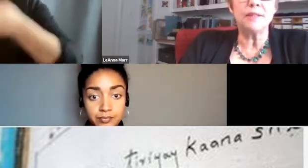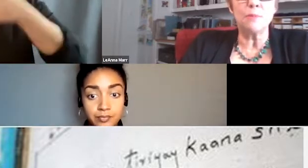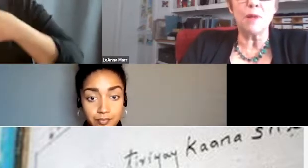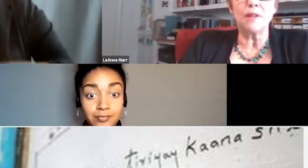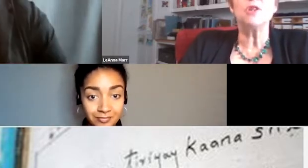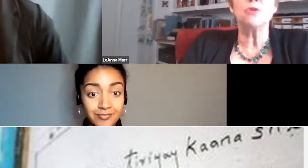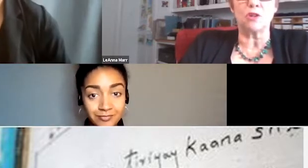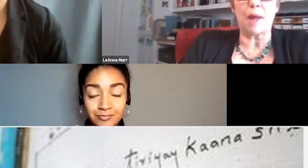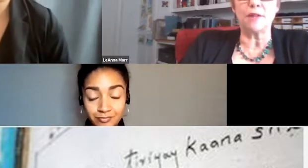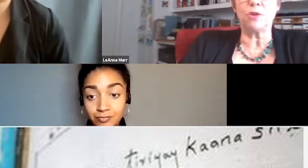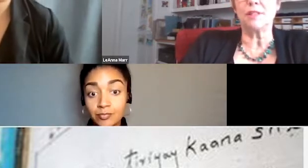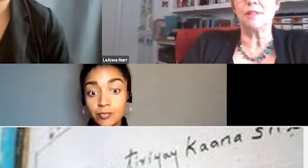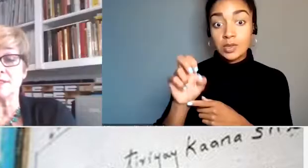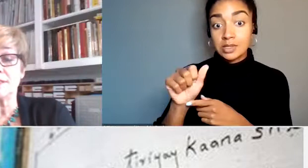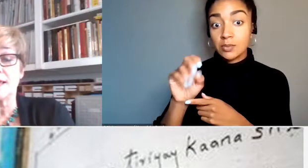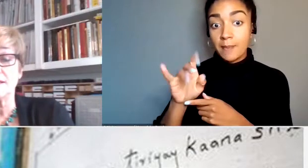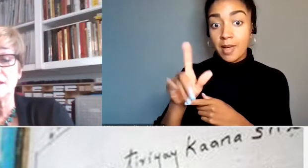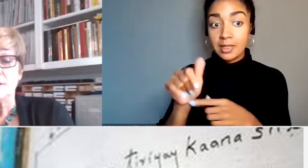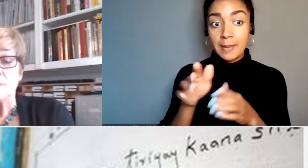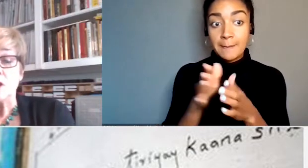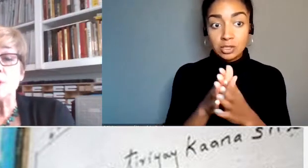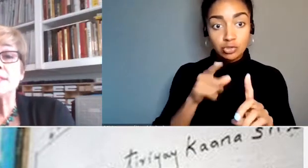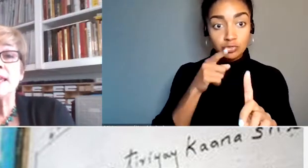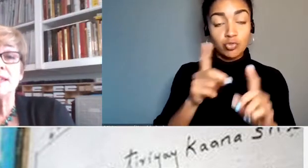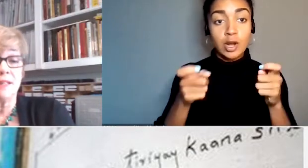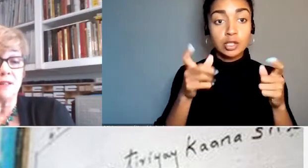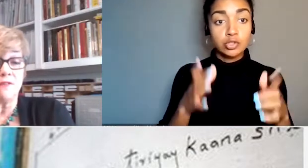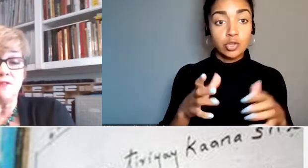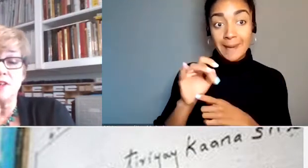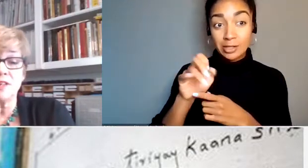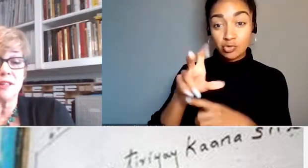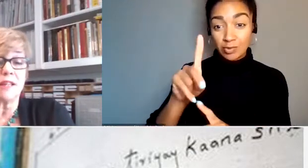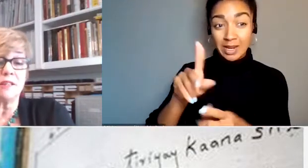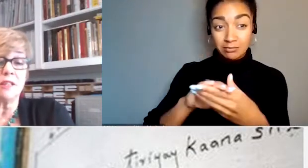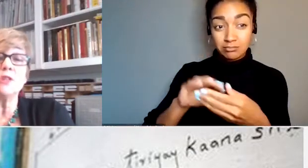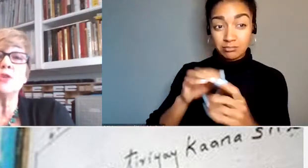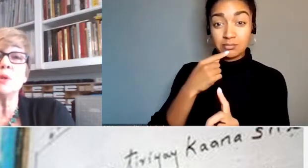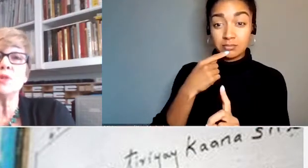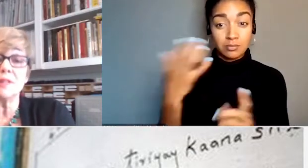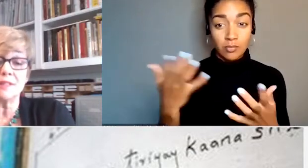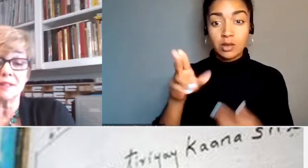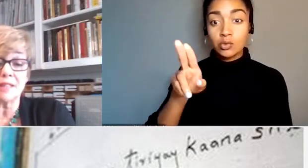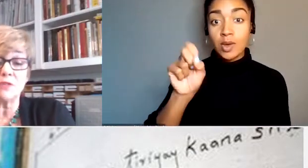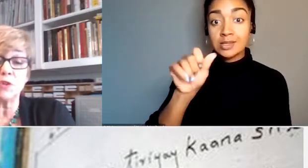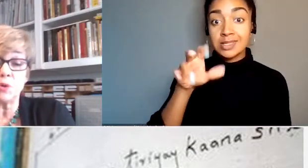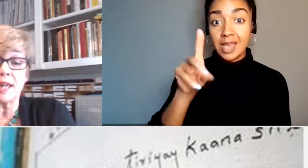Somalia, mission director, Patrick Diskin, said USAID is very excited to contribute to this successful UK-led